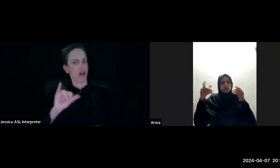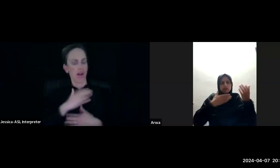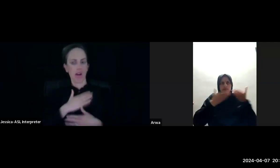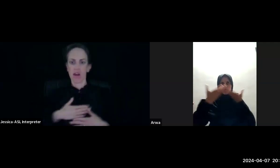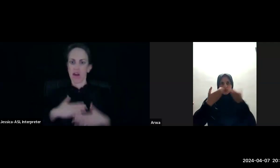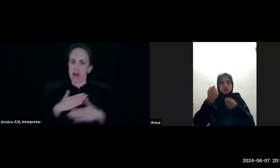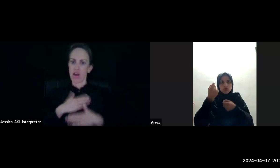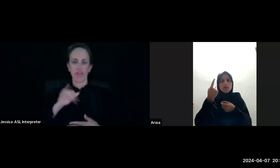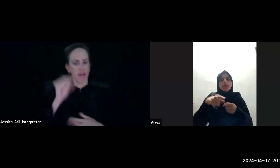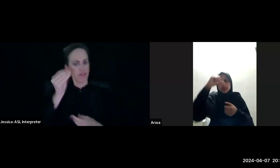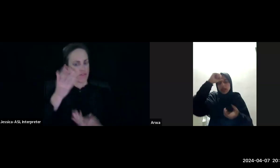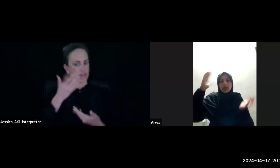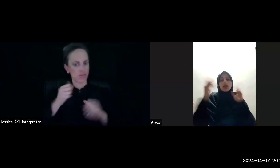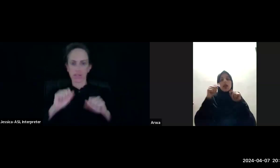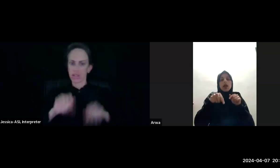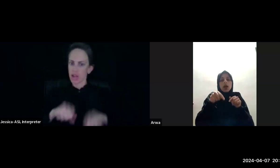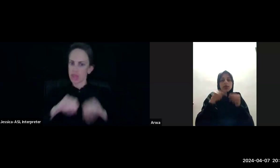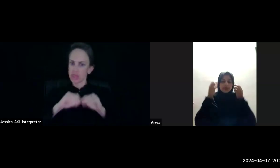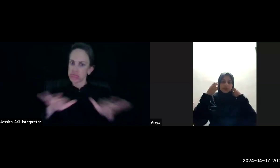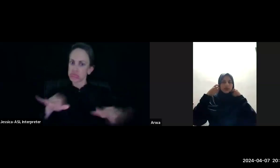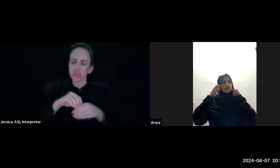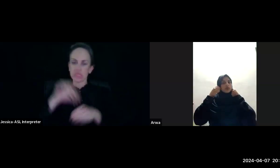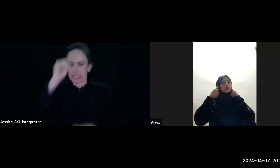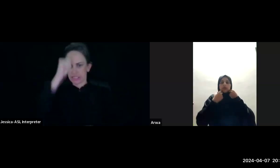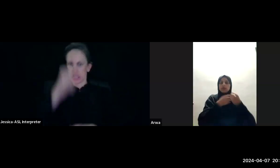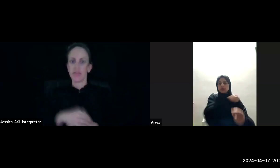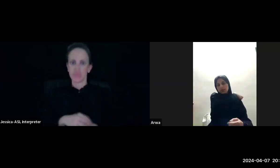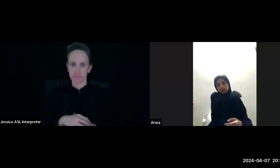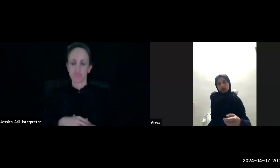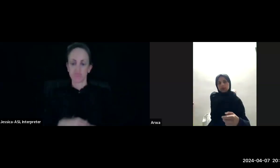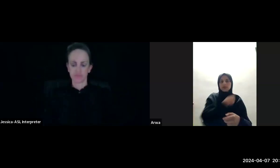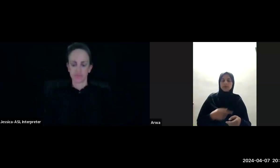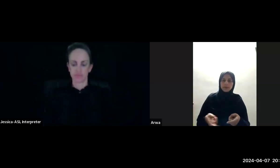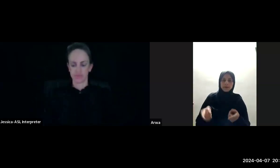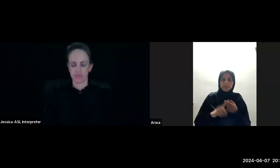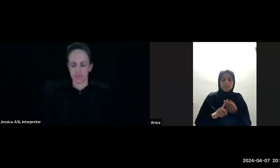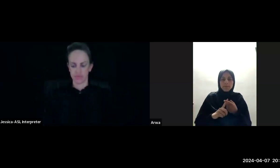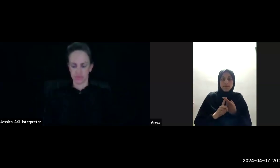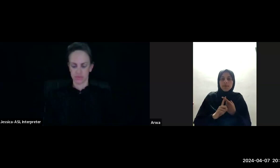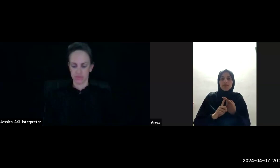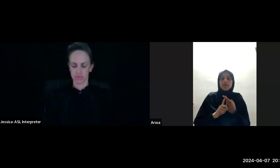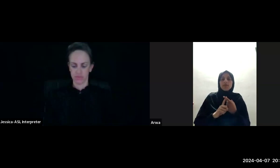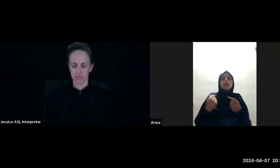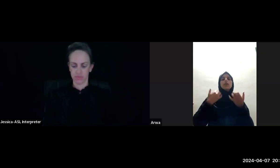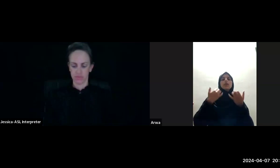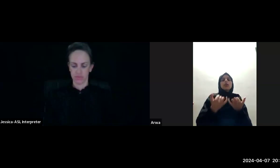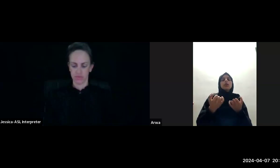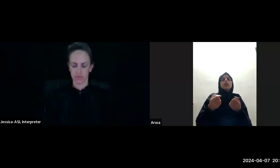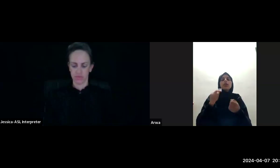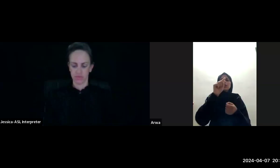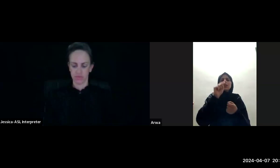India okay leave alone whether they can be done or not. so therefore these are awareness thoughts